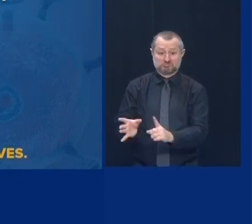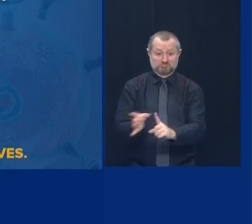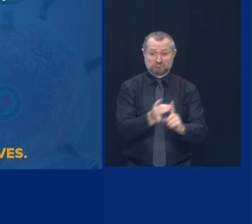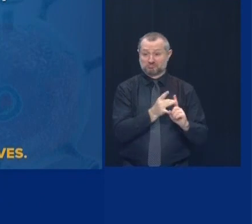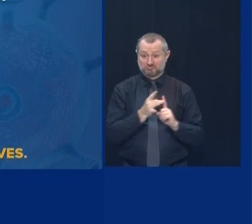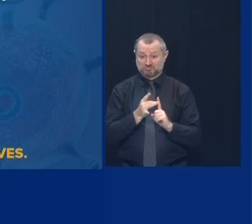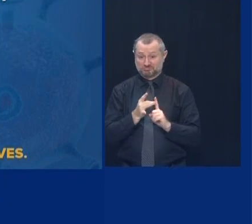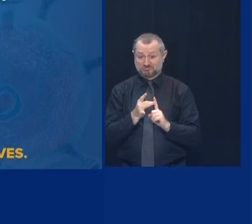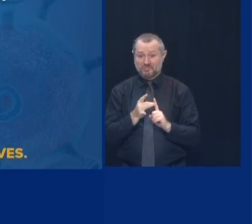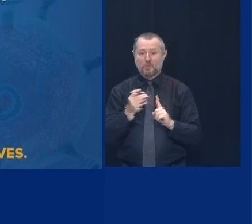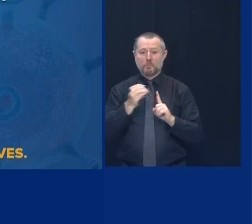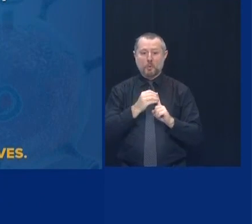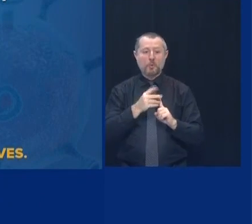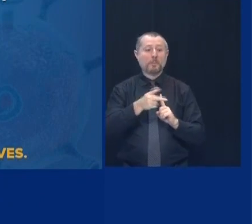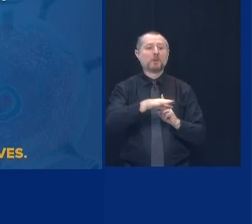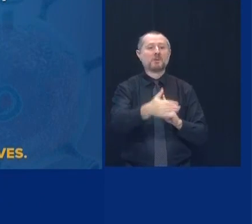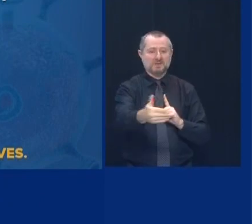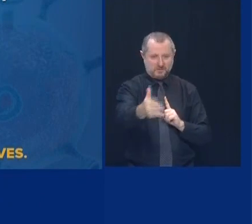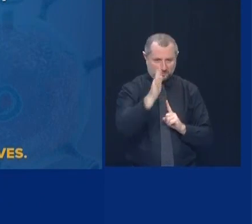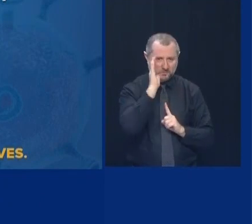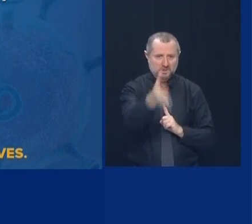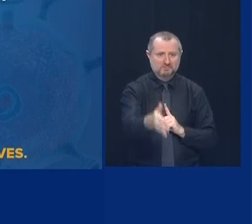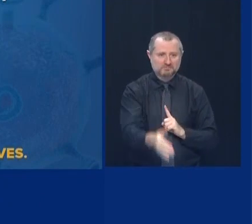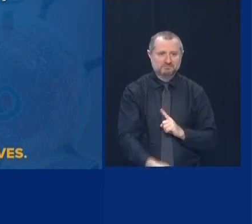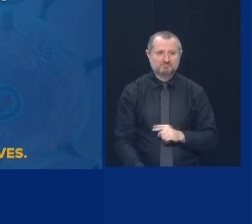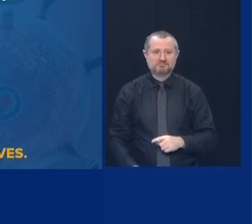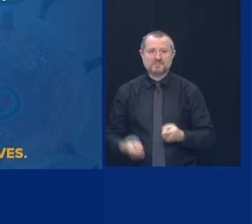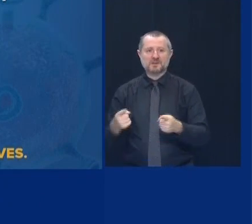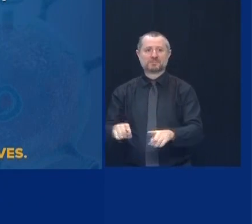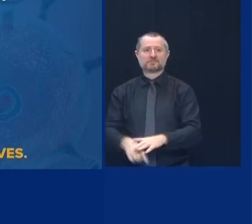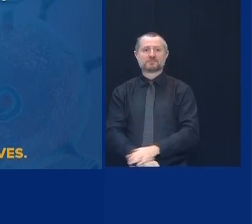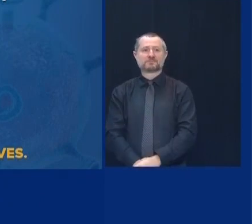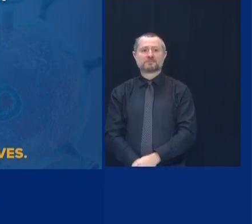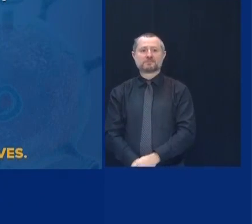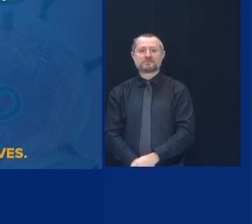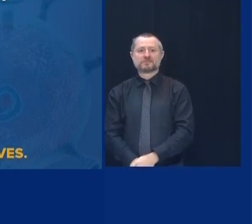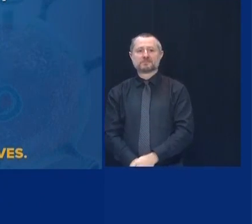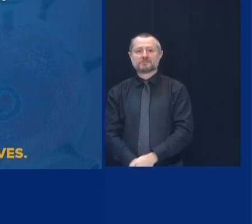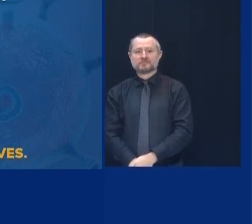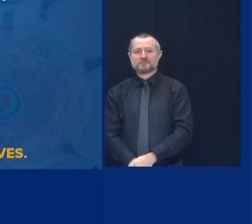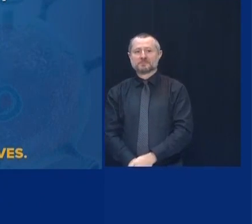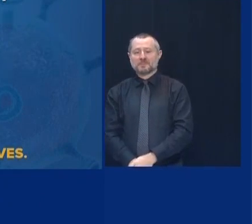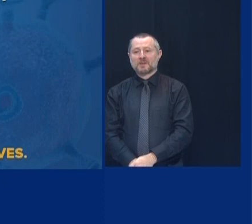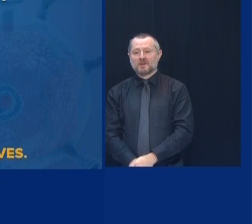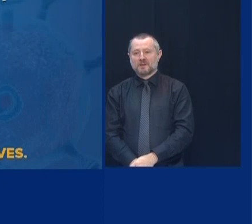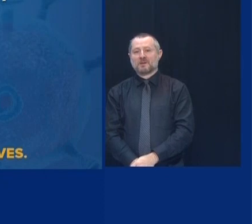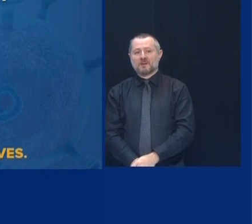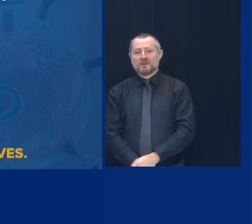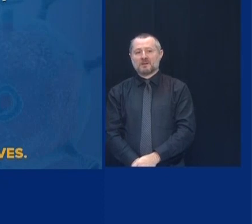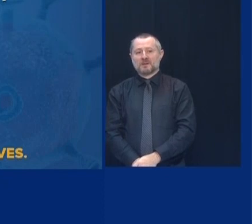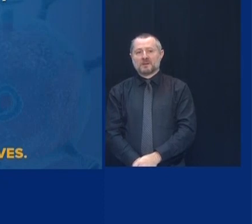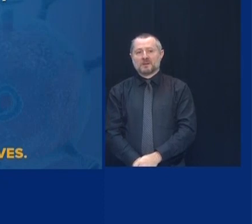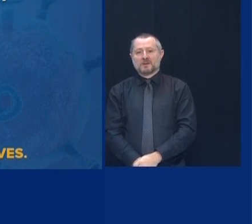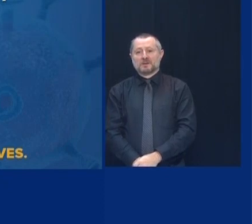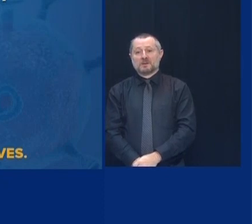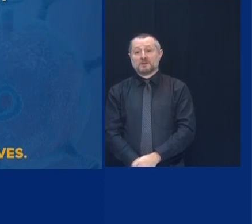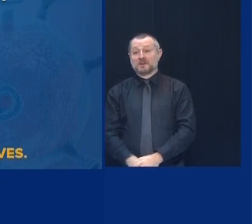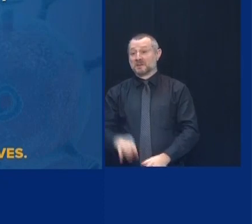NUMBERlp GOES UP, PEOPLE DIE. IT IS A MATHEMATICAL EQUATION. MORE PEOPLE WILL DIE,t( THE MORE